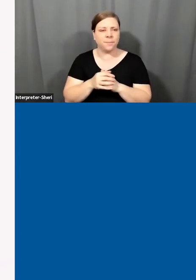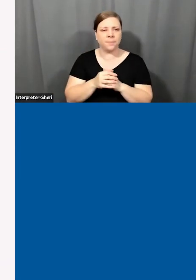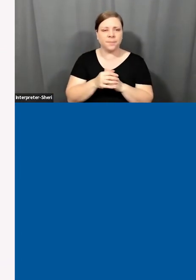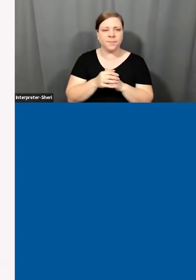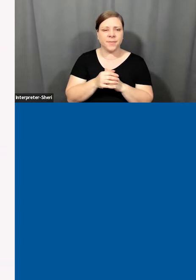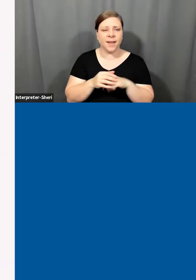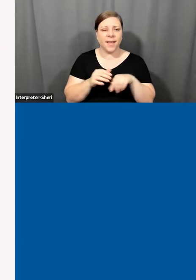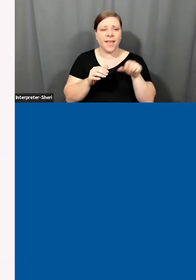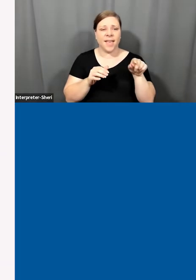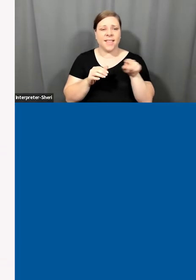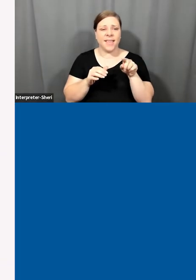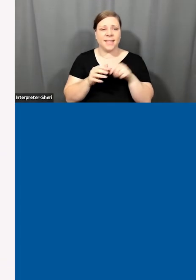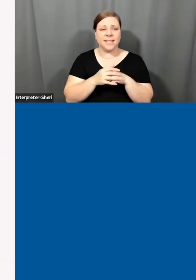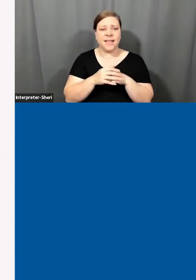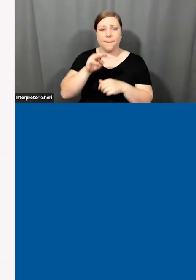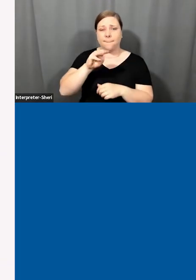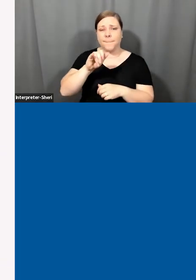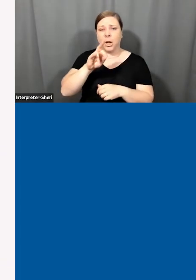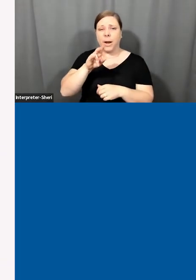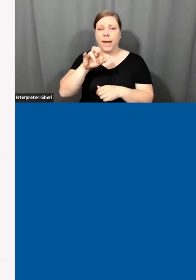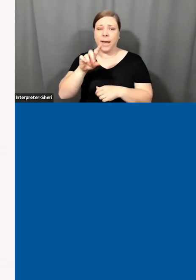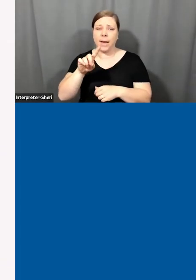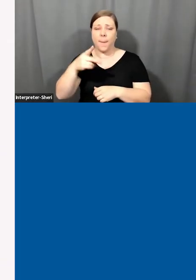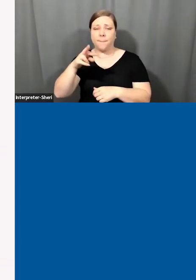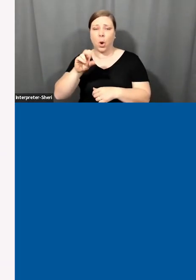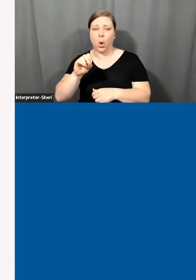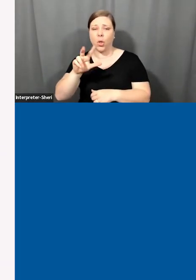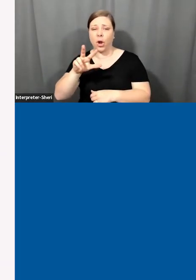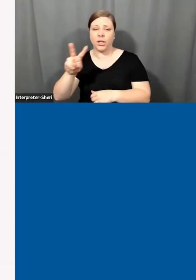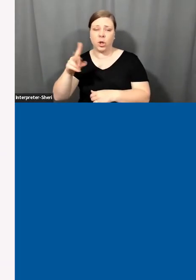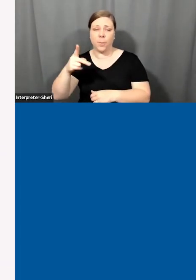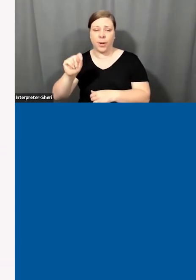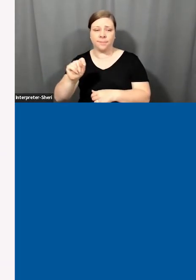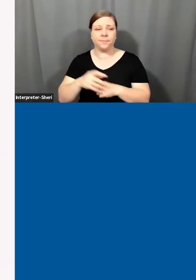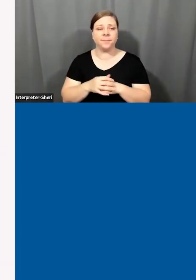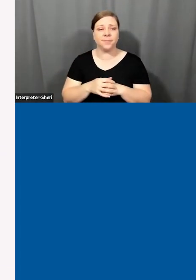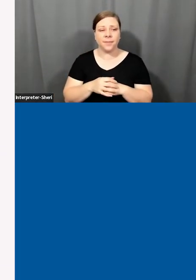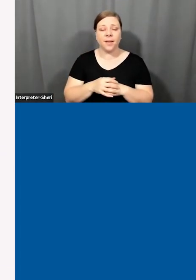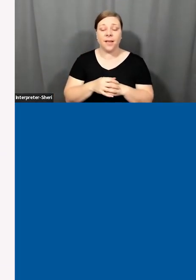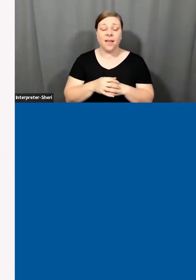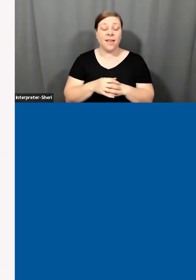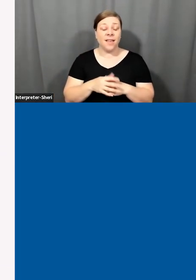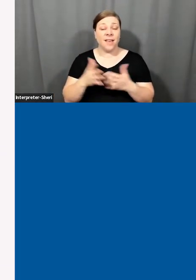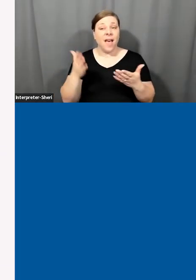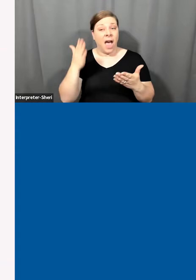I wanted to do a little quote fail here because as a designer, I know we always like to test boundaries